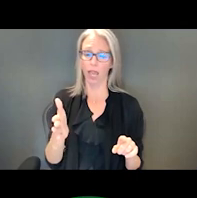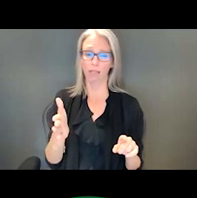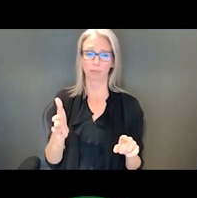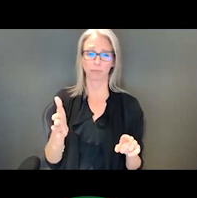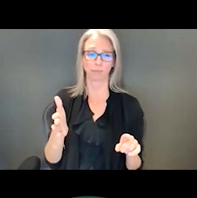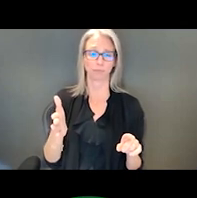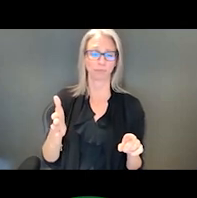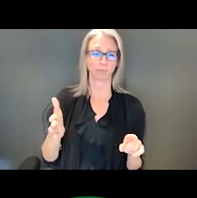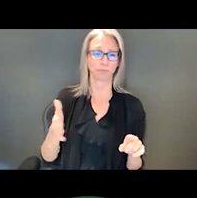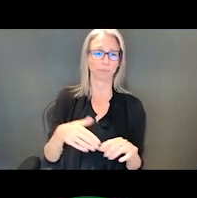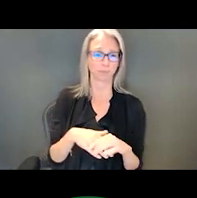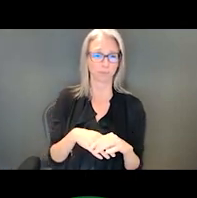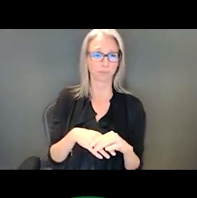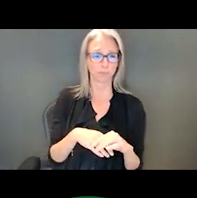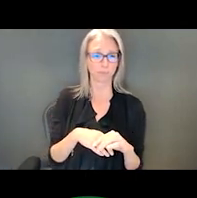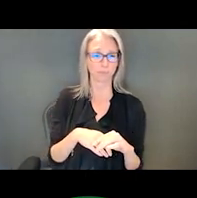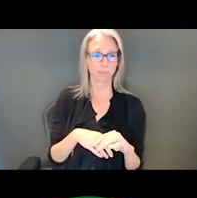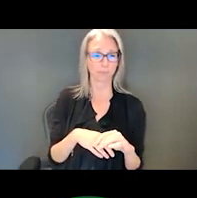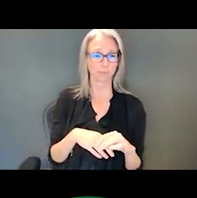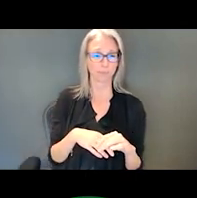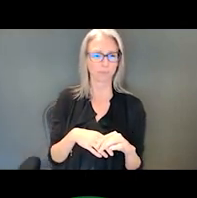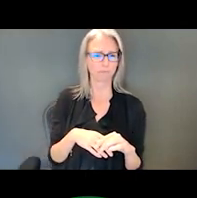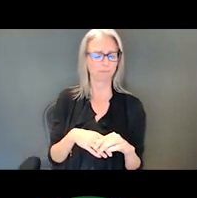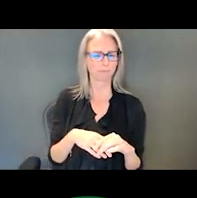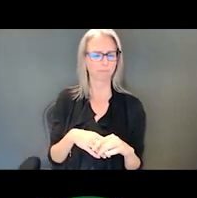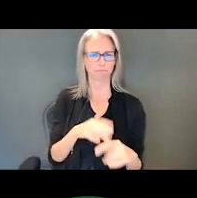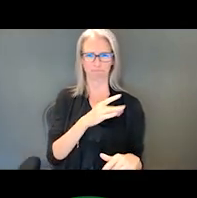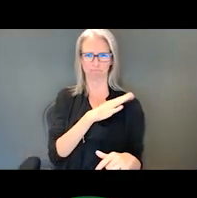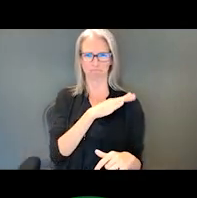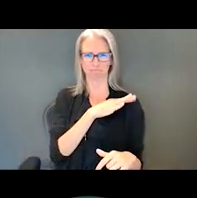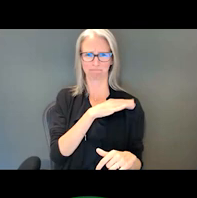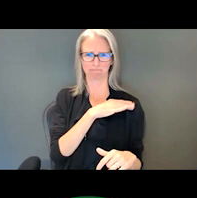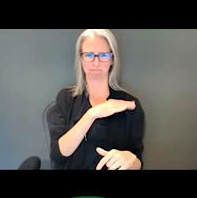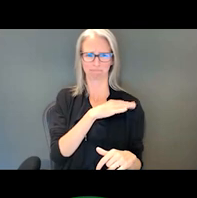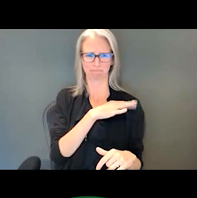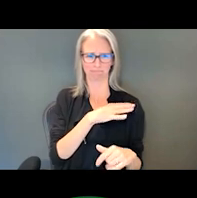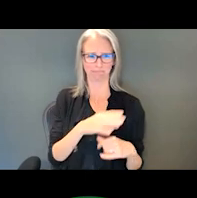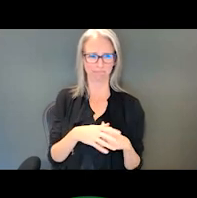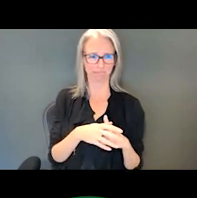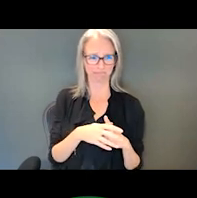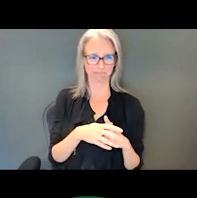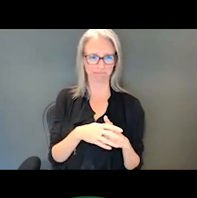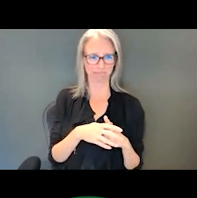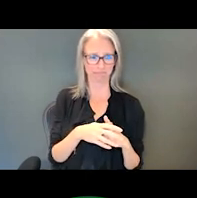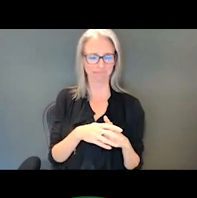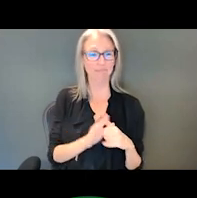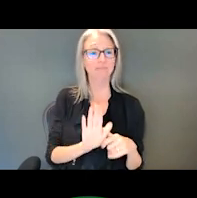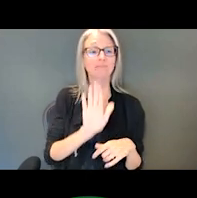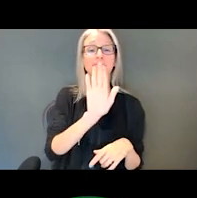Standards, and kind of picking the best ones or the ones that were, maybe meeting the highest level of accessibility.